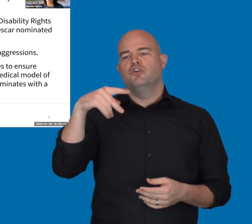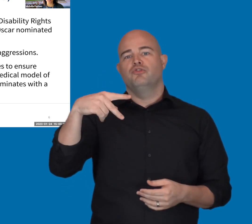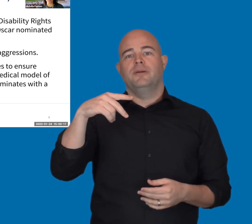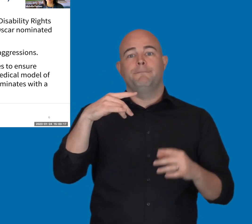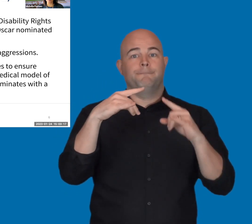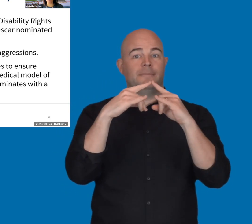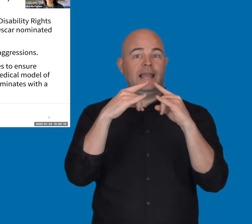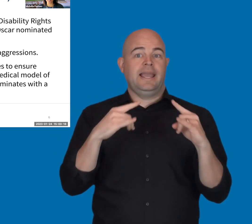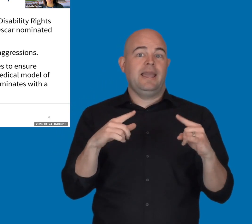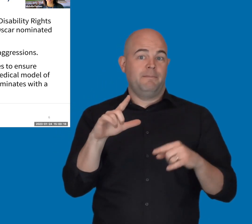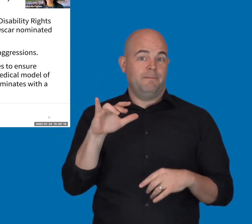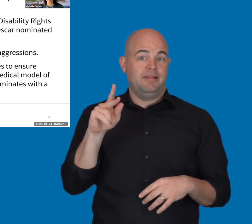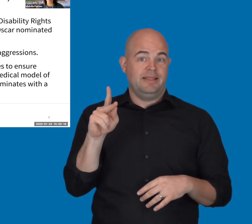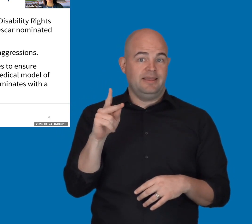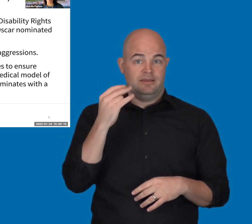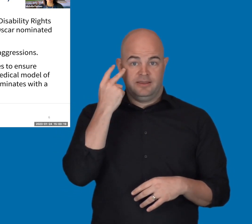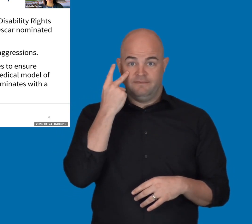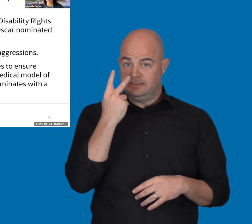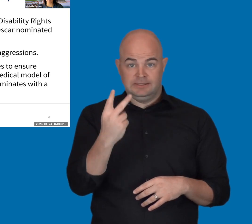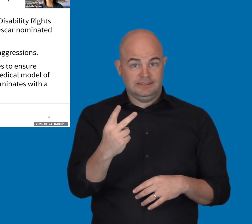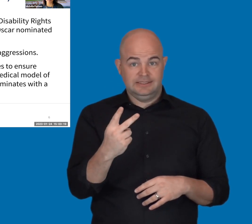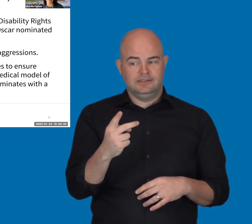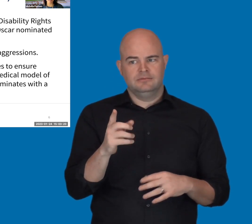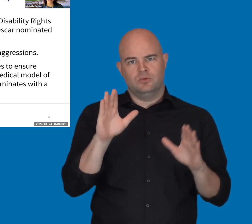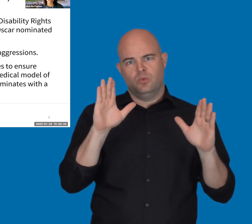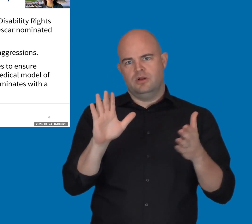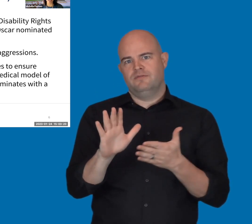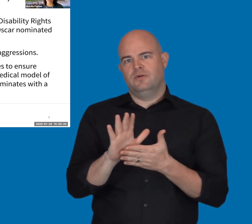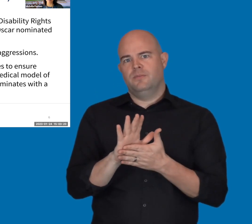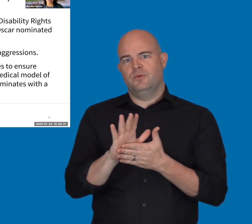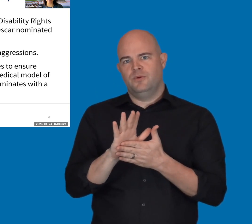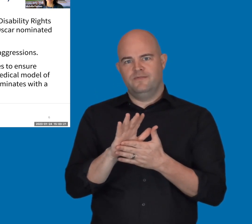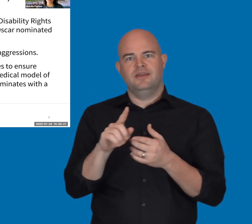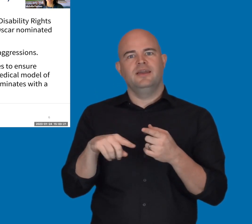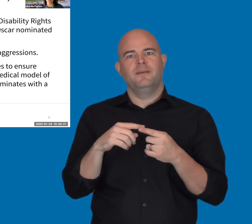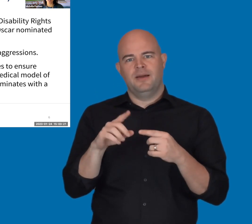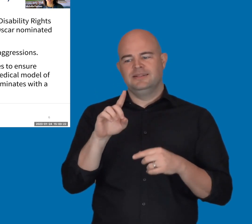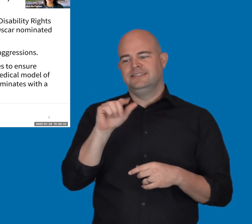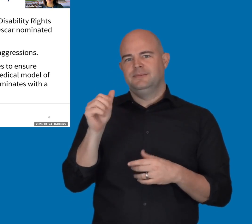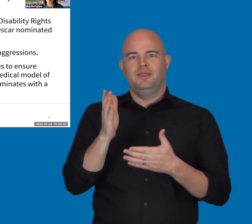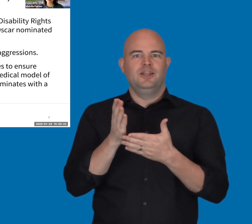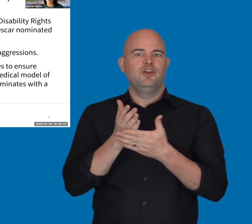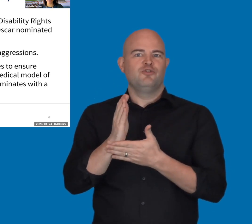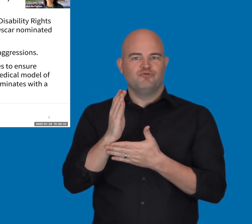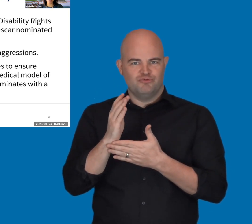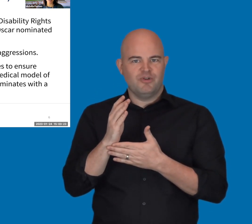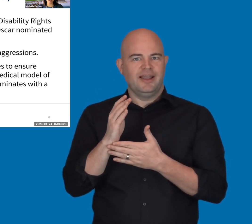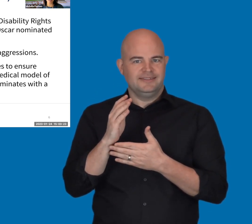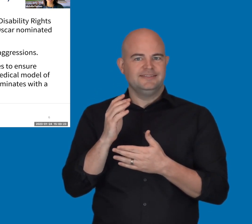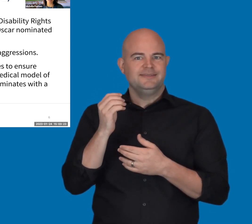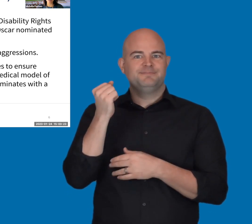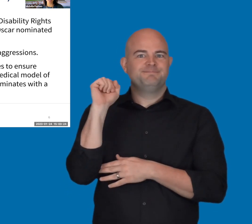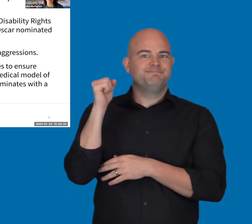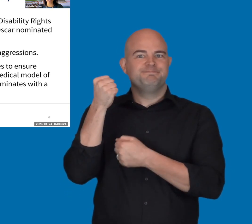So, engaging in some exchange of examples, encouragement,